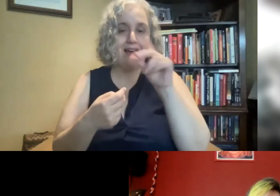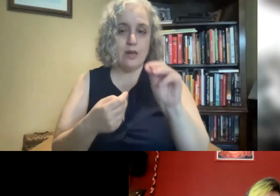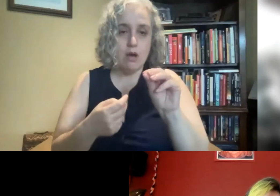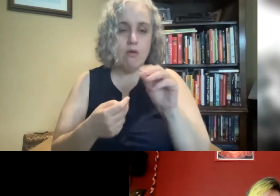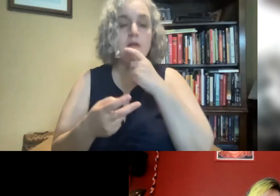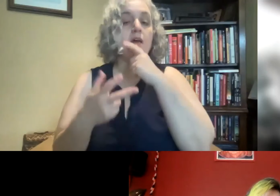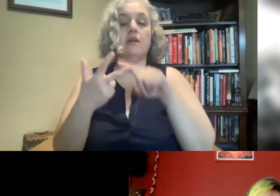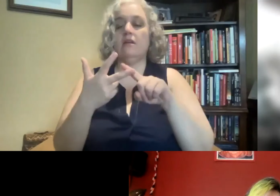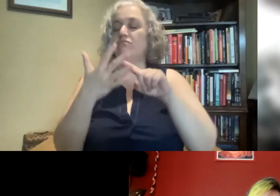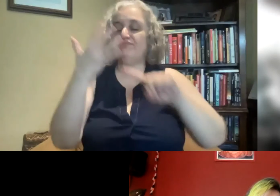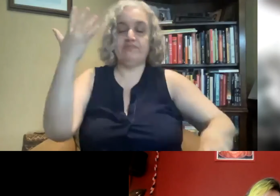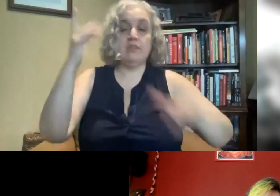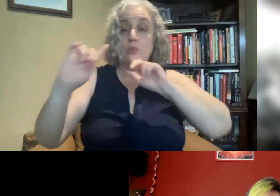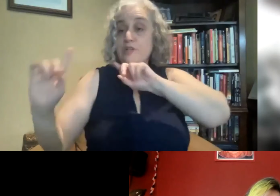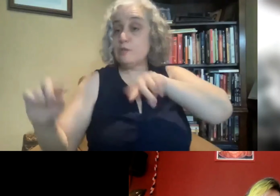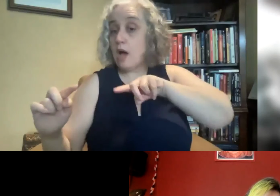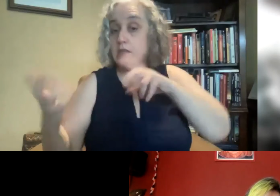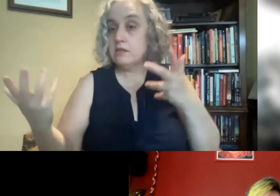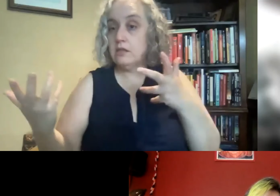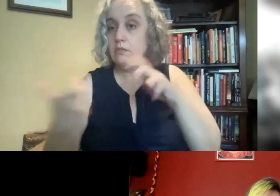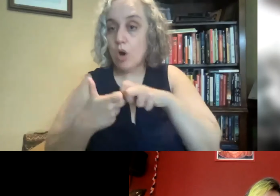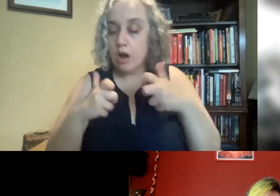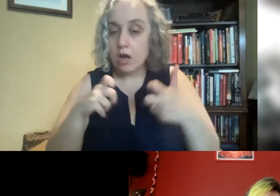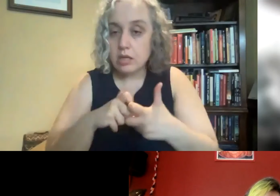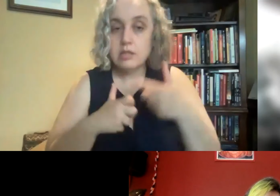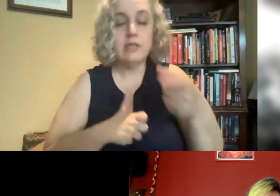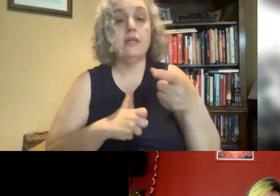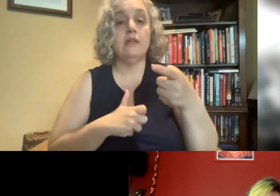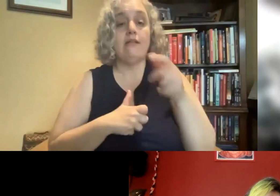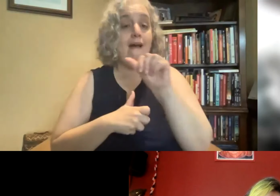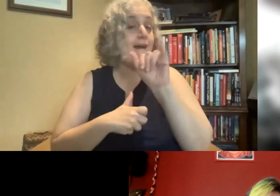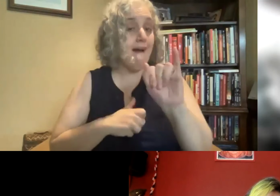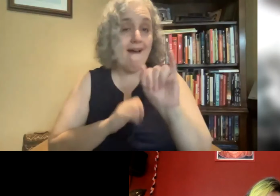Or the Seeing AI not identifying,